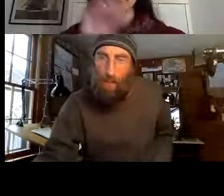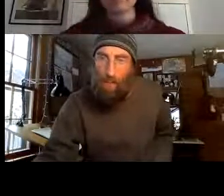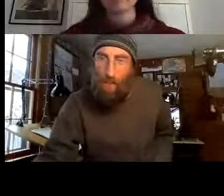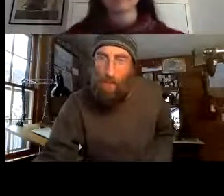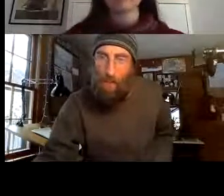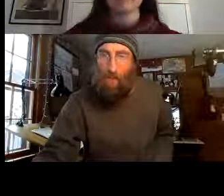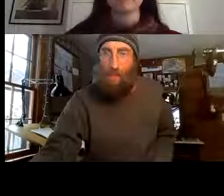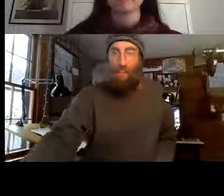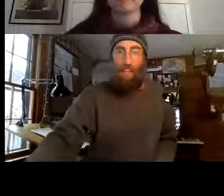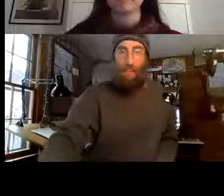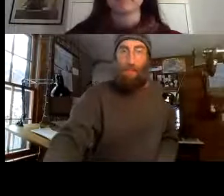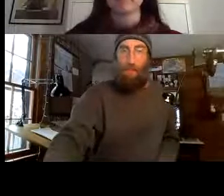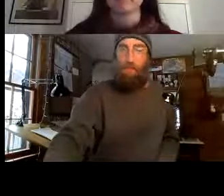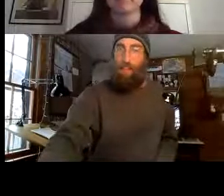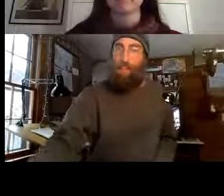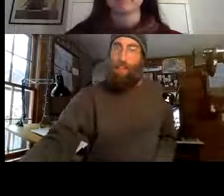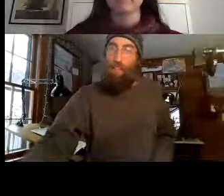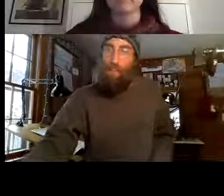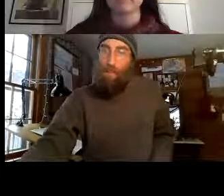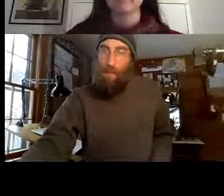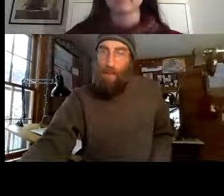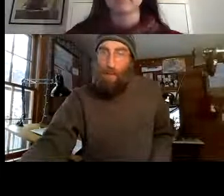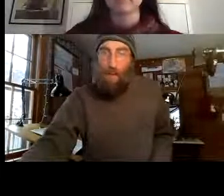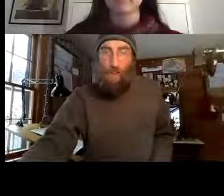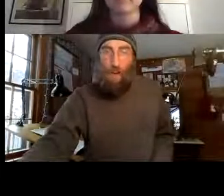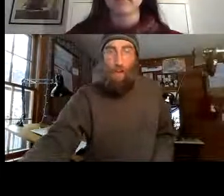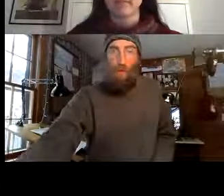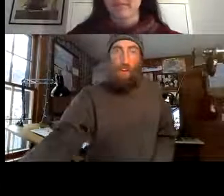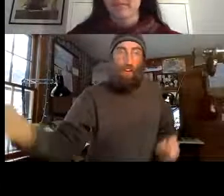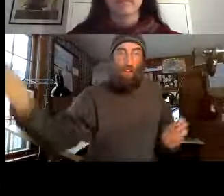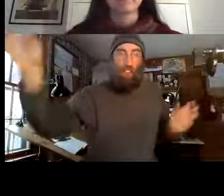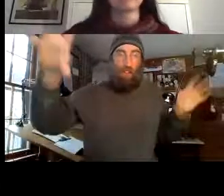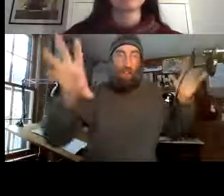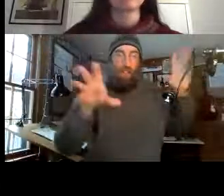a New Hampshire historical society poster, but um, I try to work in all the little bits